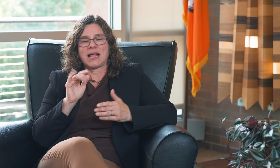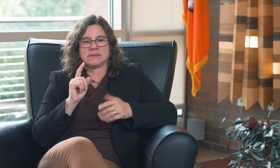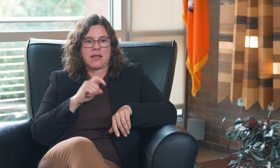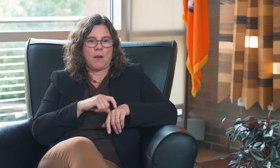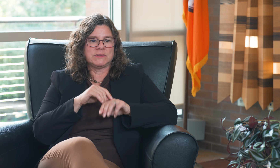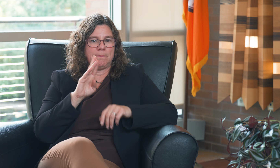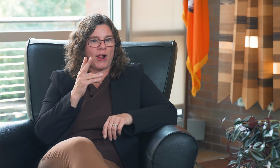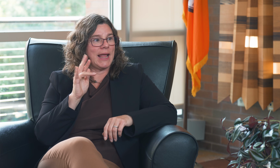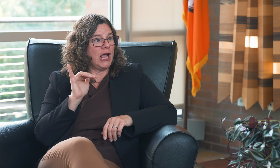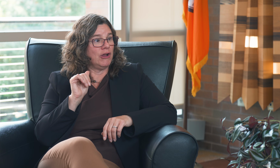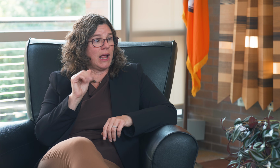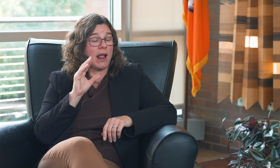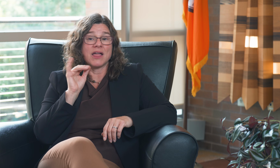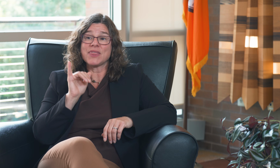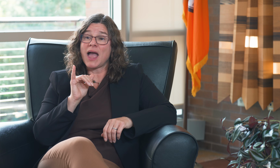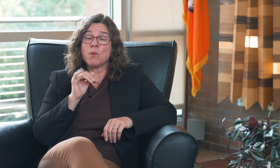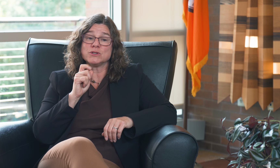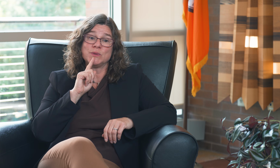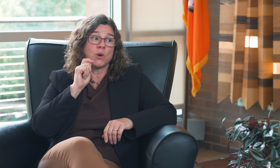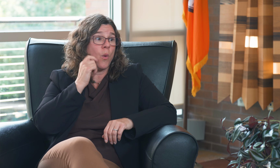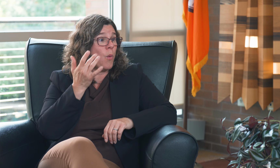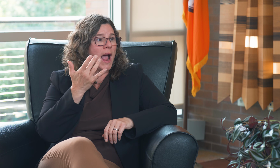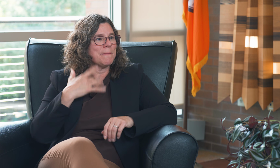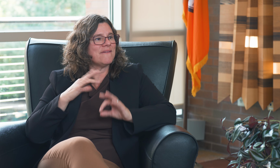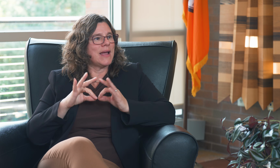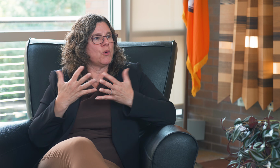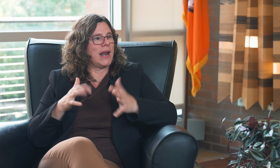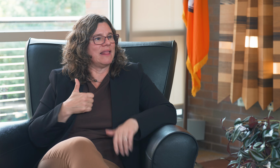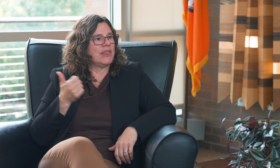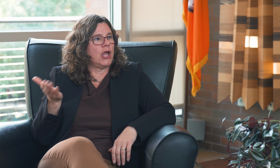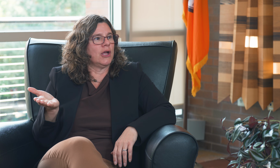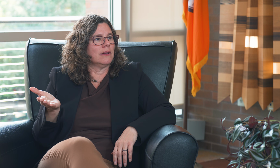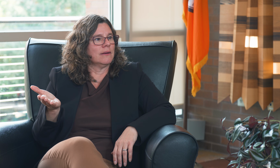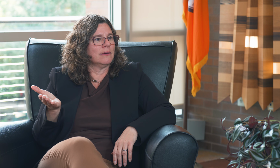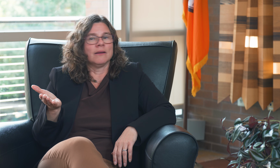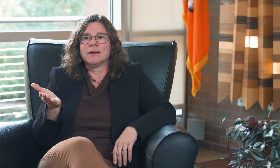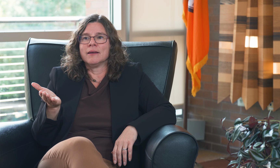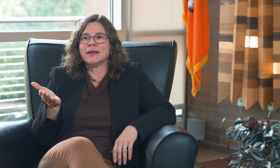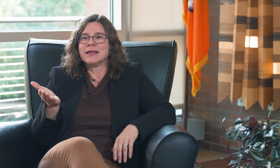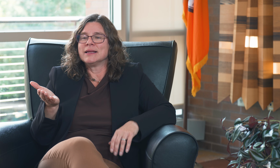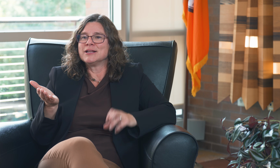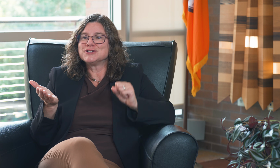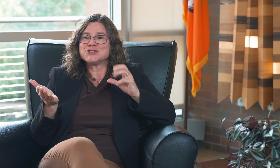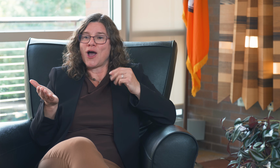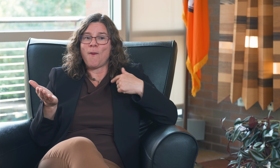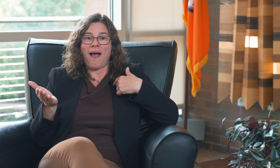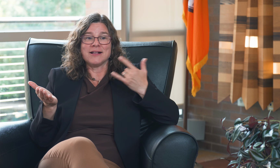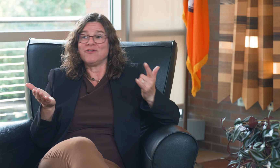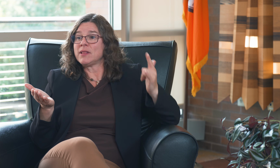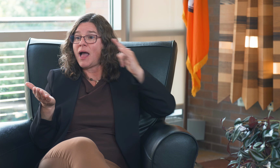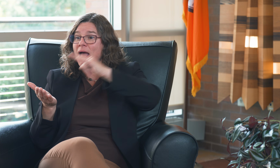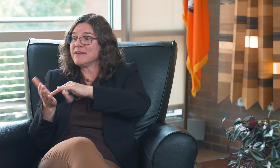And at that time it was hosted in Bulgaria, which was really cool because my family was already living there.